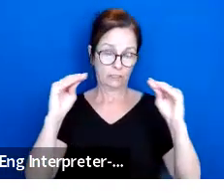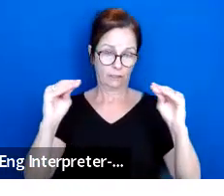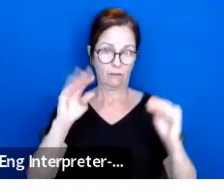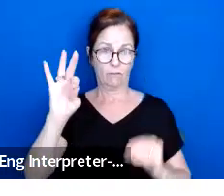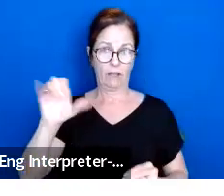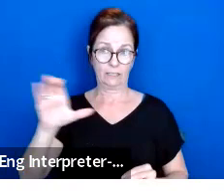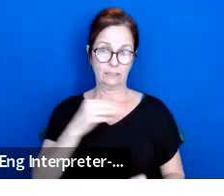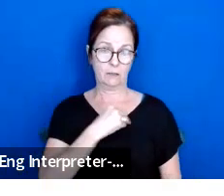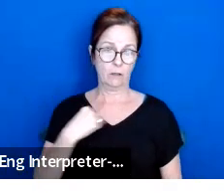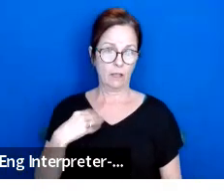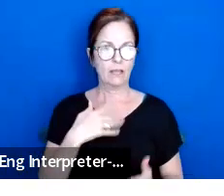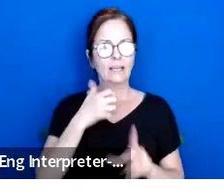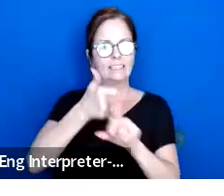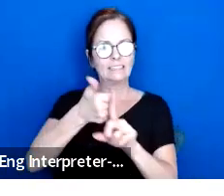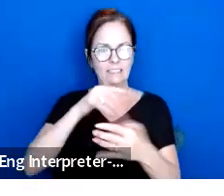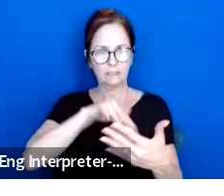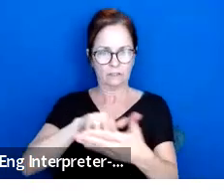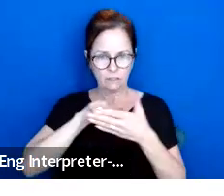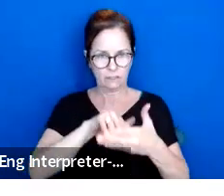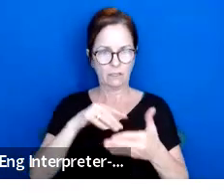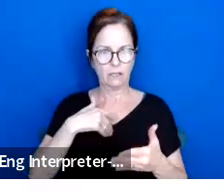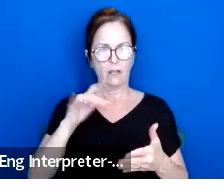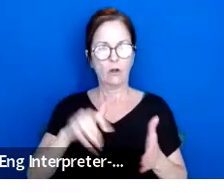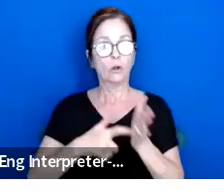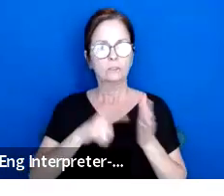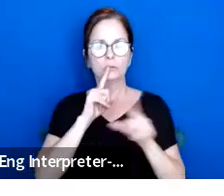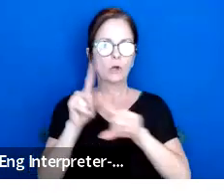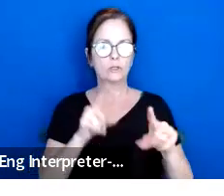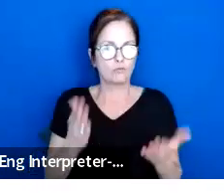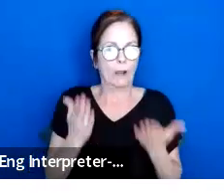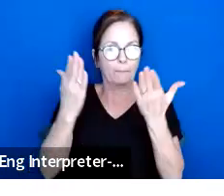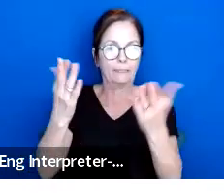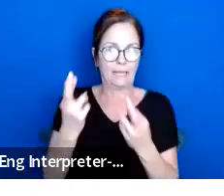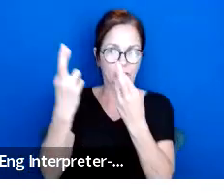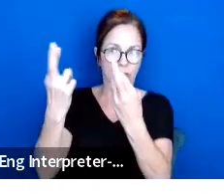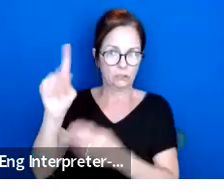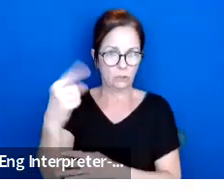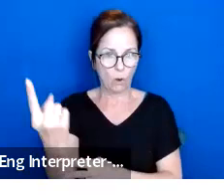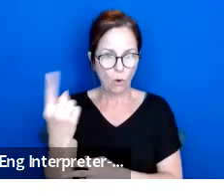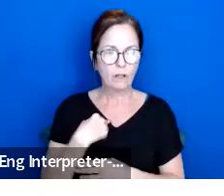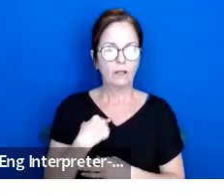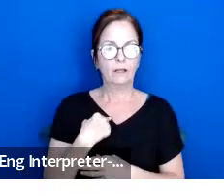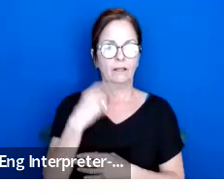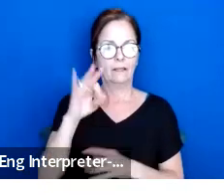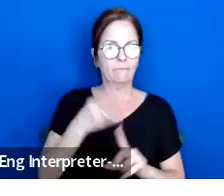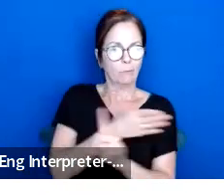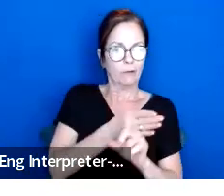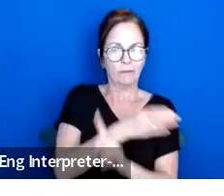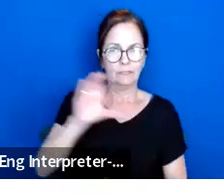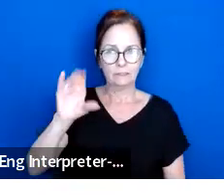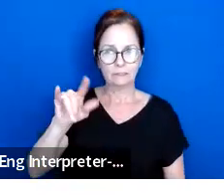In their self study, they are required to respond to recommendations only. So in their previous review cycle, if they had a recommendation.